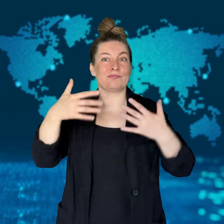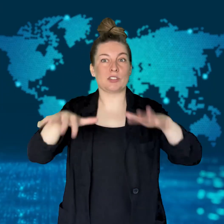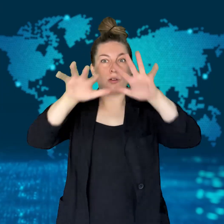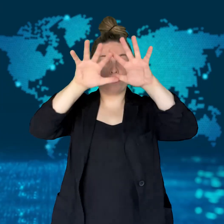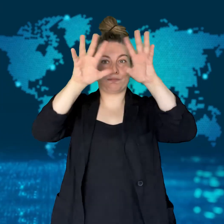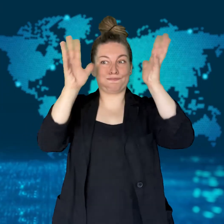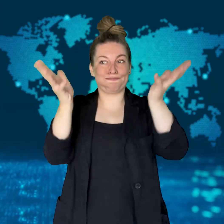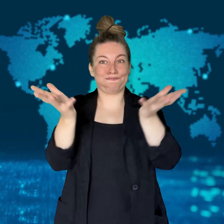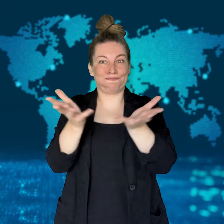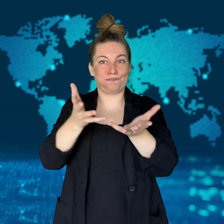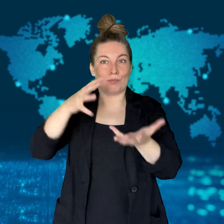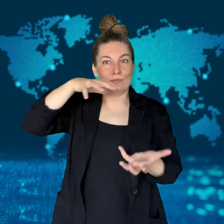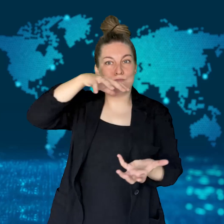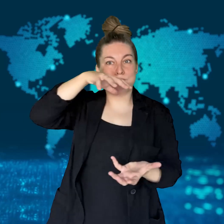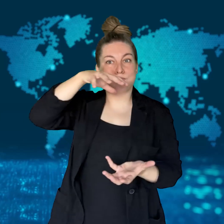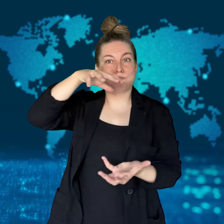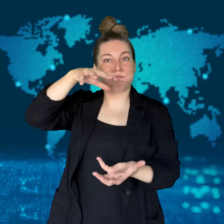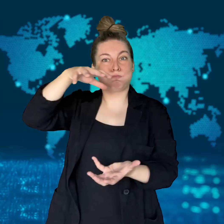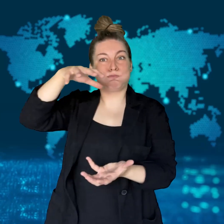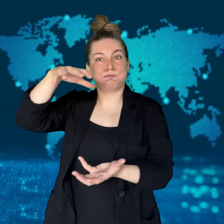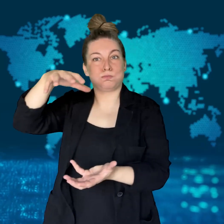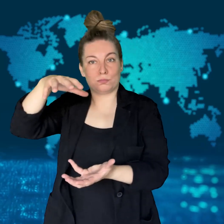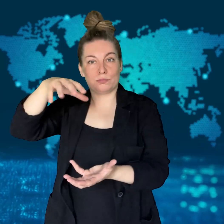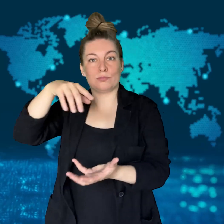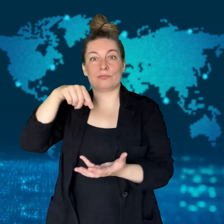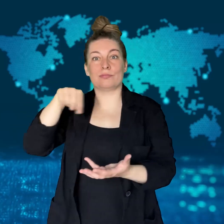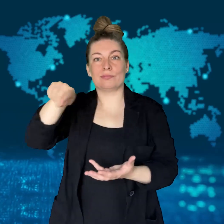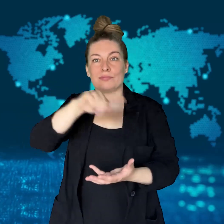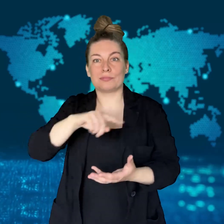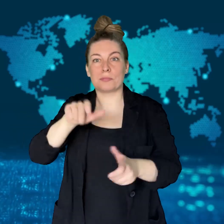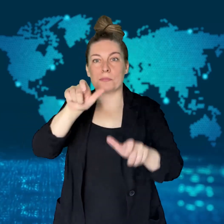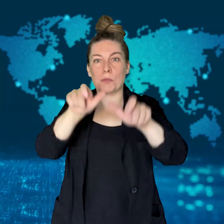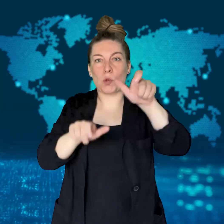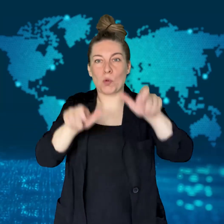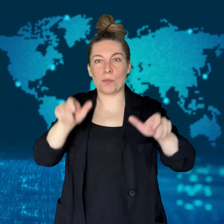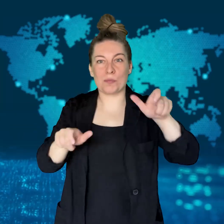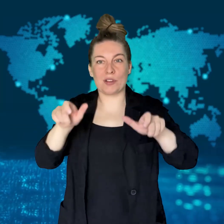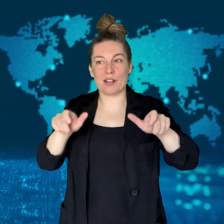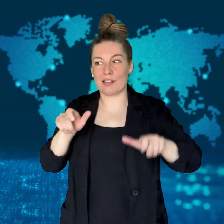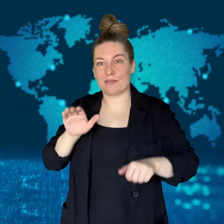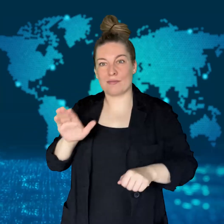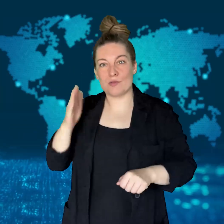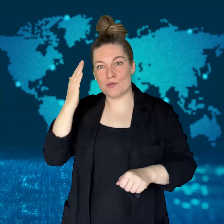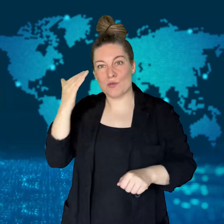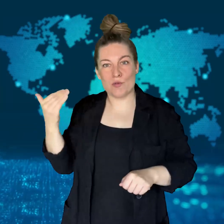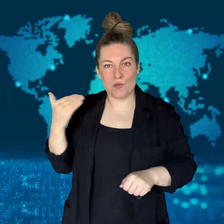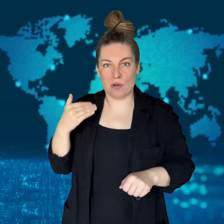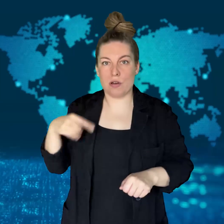nuclear strikes against the South.